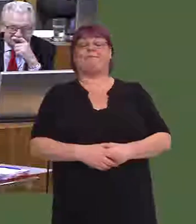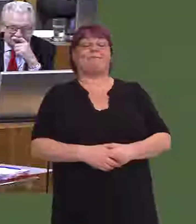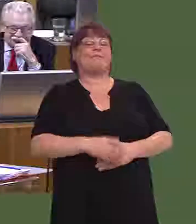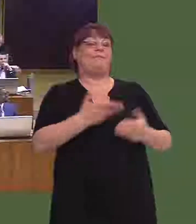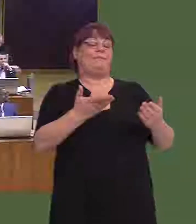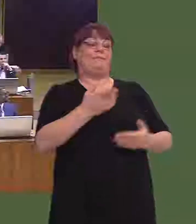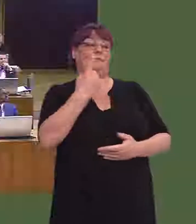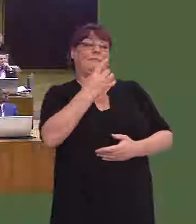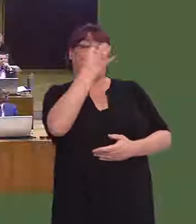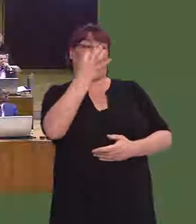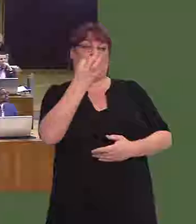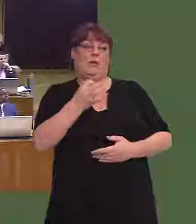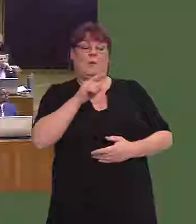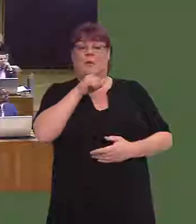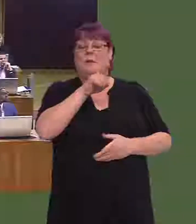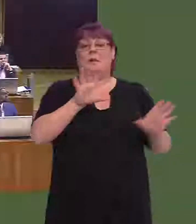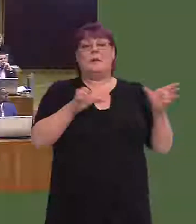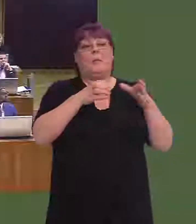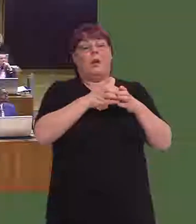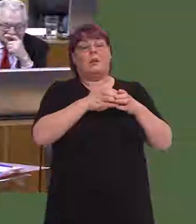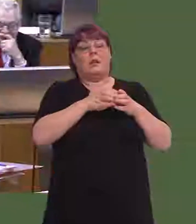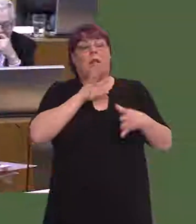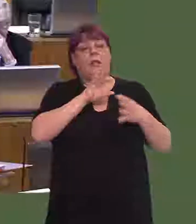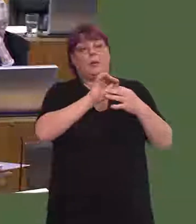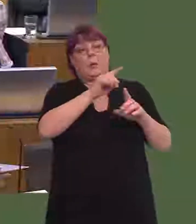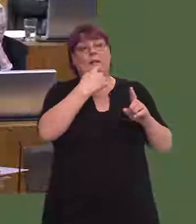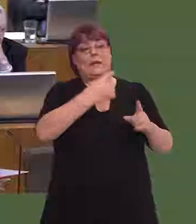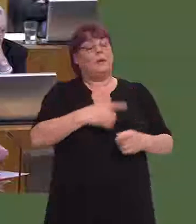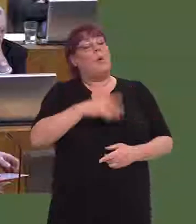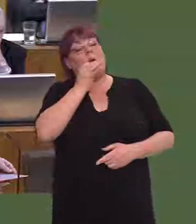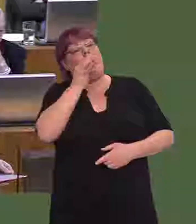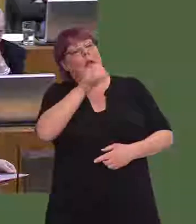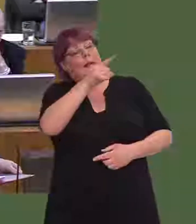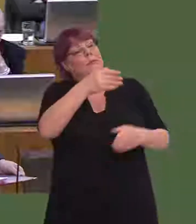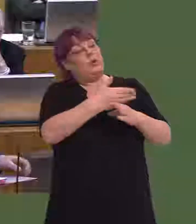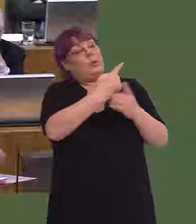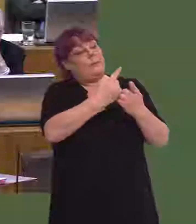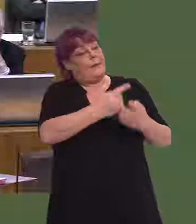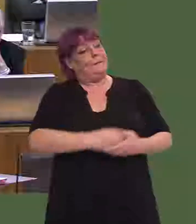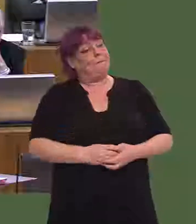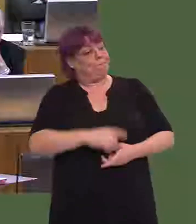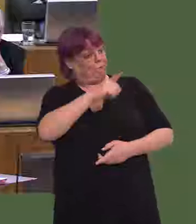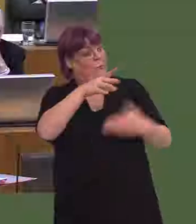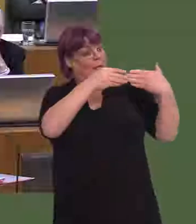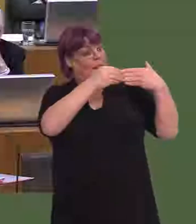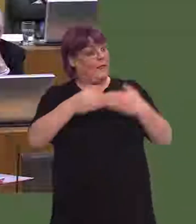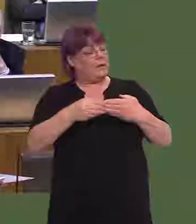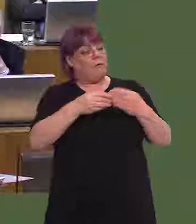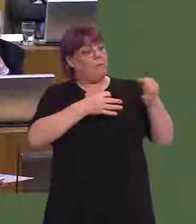Of course not, given what he has just said. Can I invite him to do something? He is a leader of a political party in Wales.